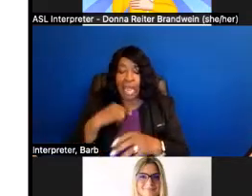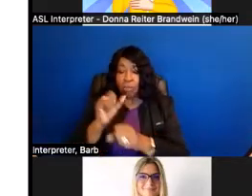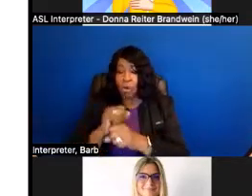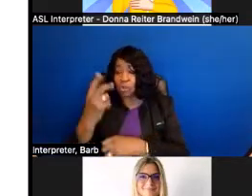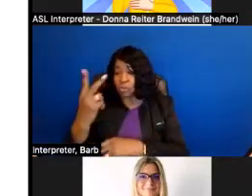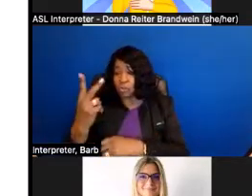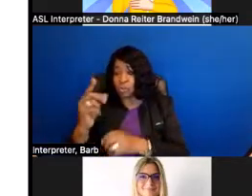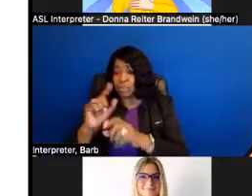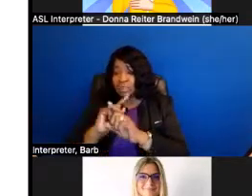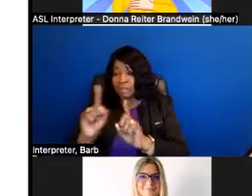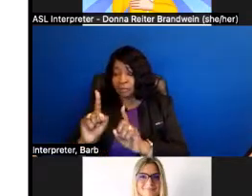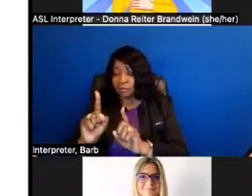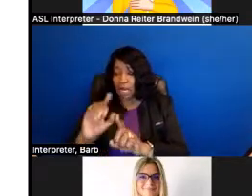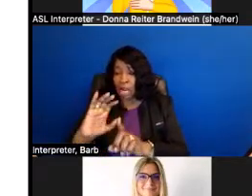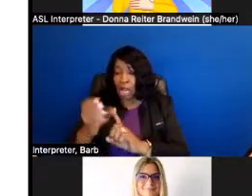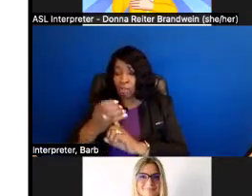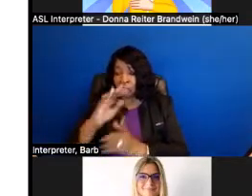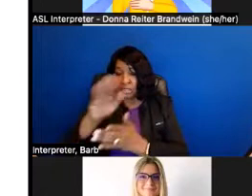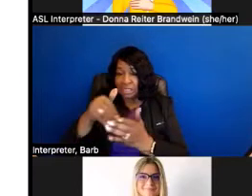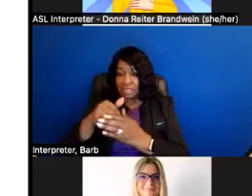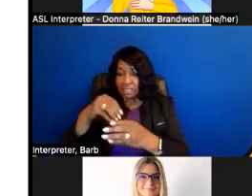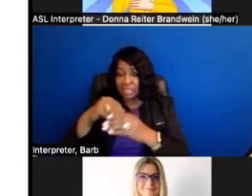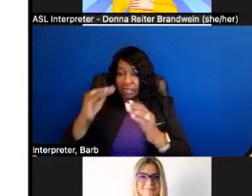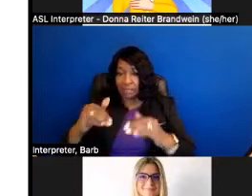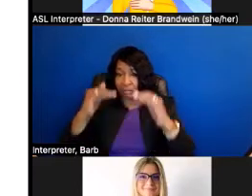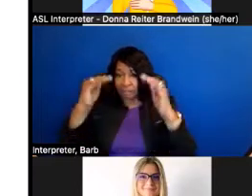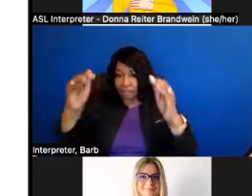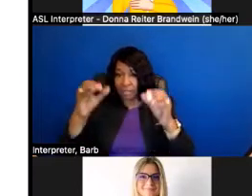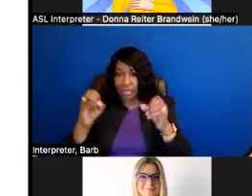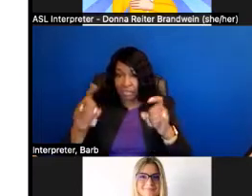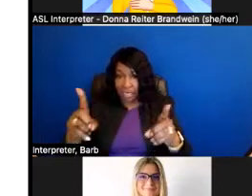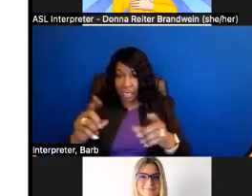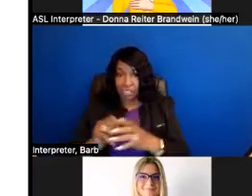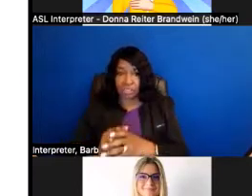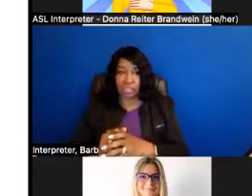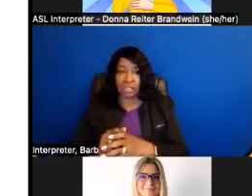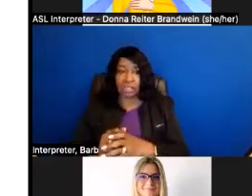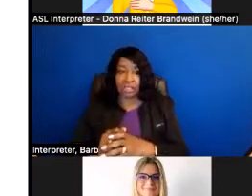in higher education for about 12 years.